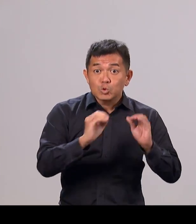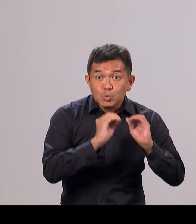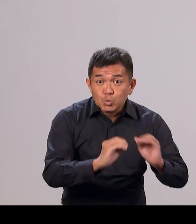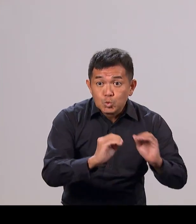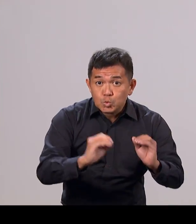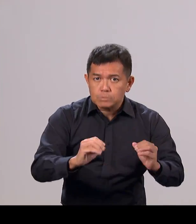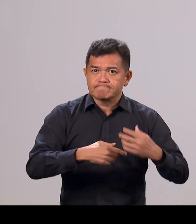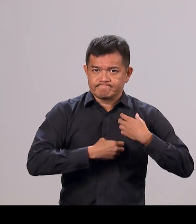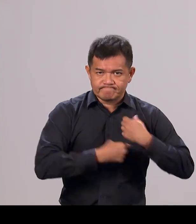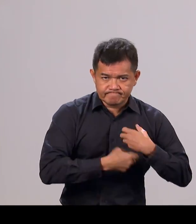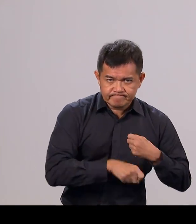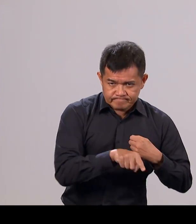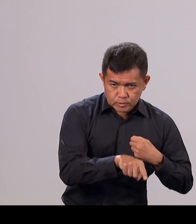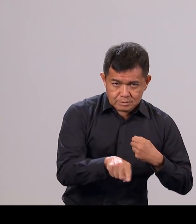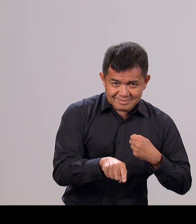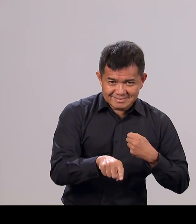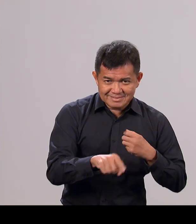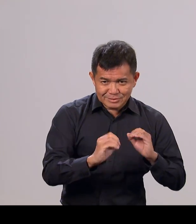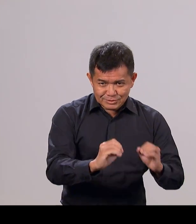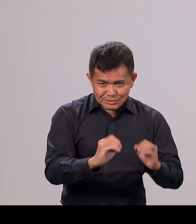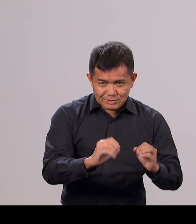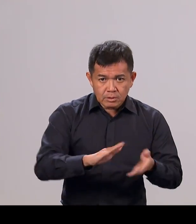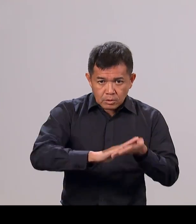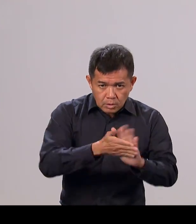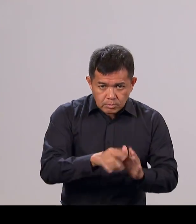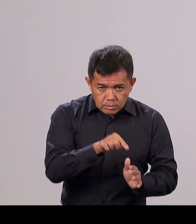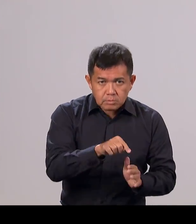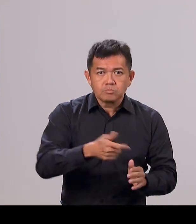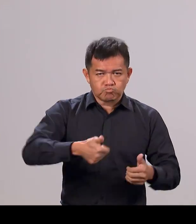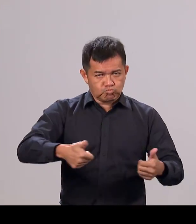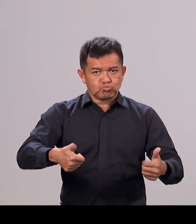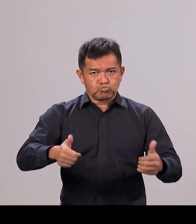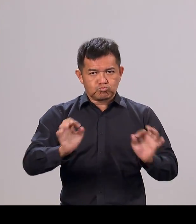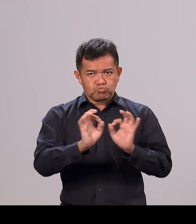Already, about 80 percent of our asatizahs are recognised. We need to strengthen the ARS.